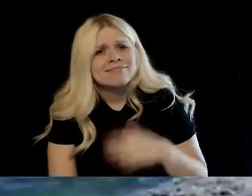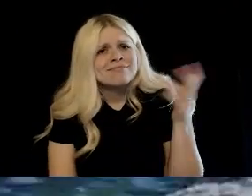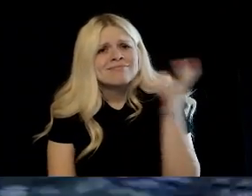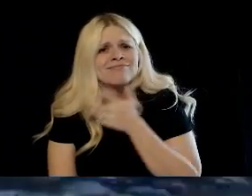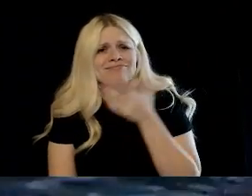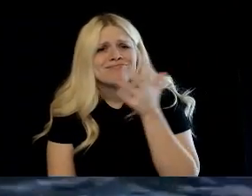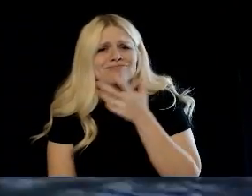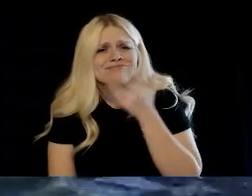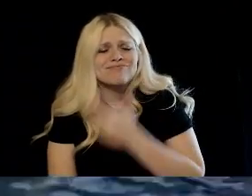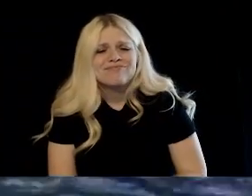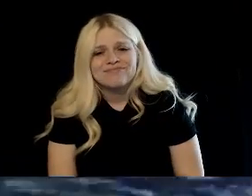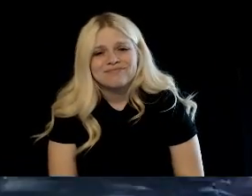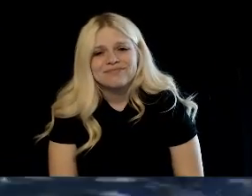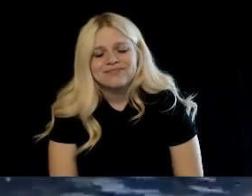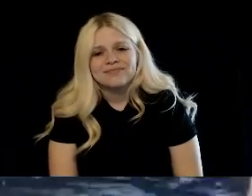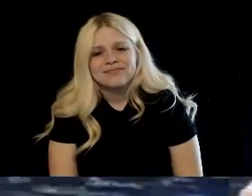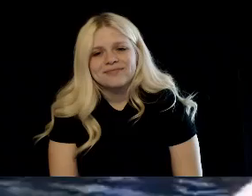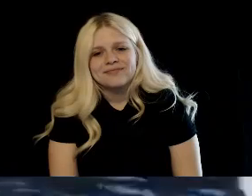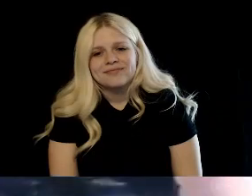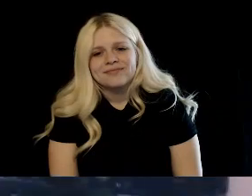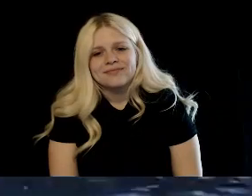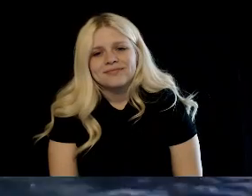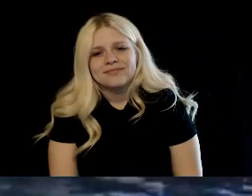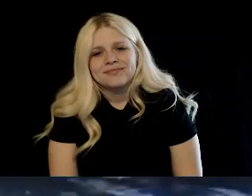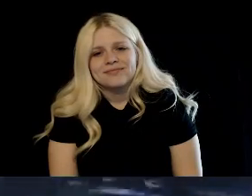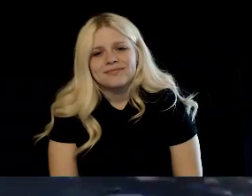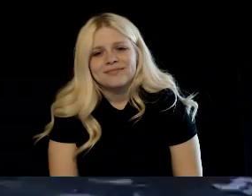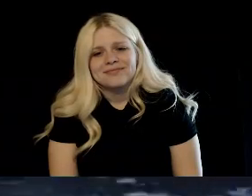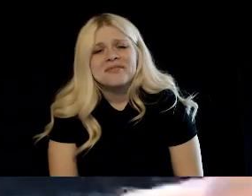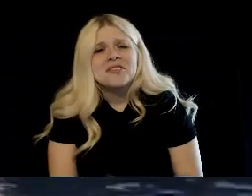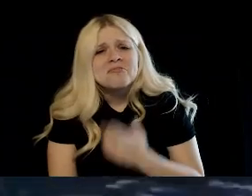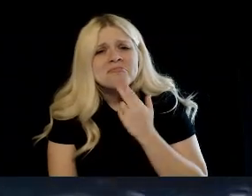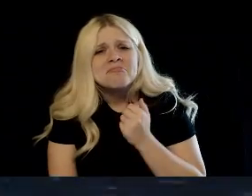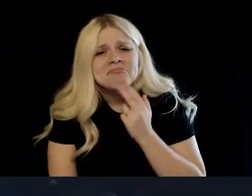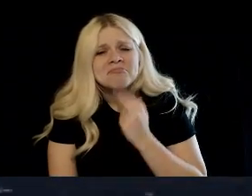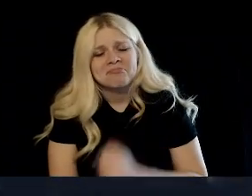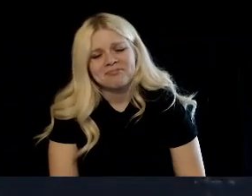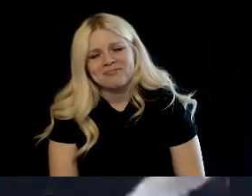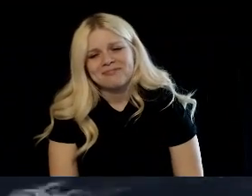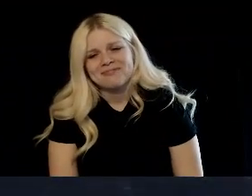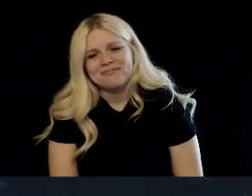Diego!